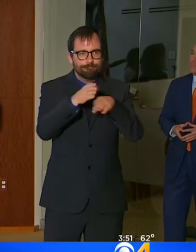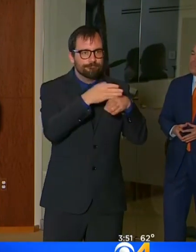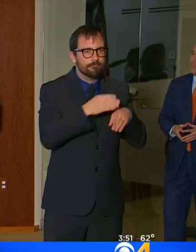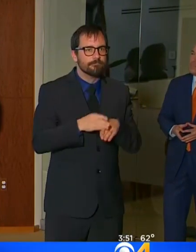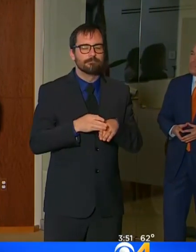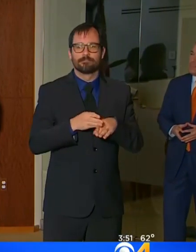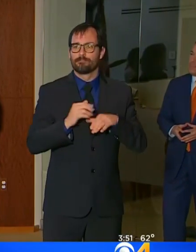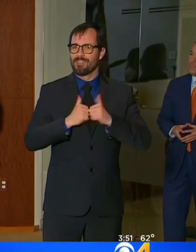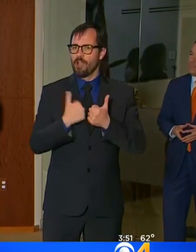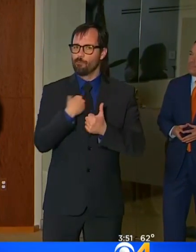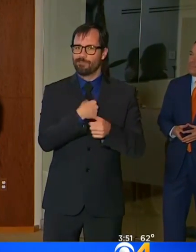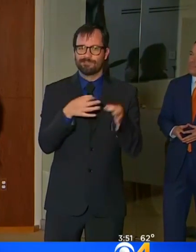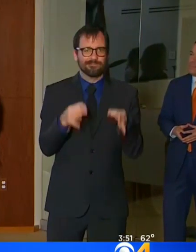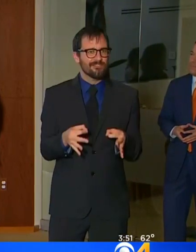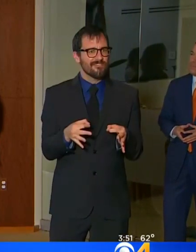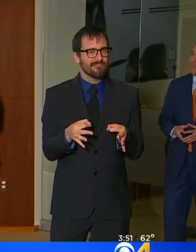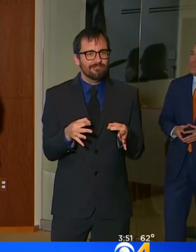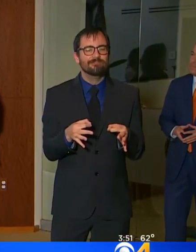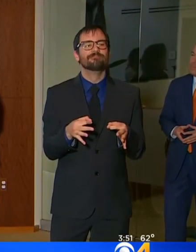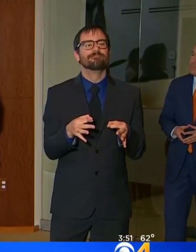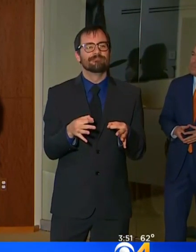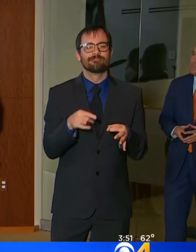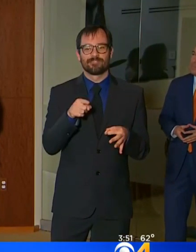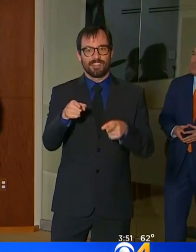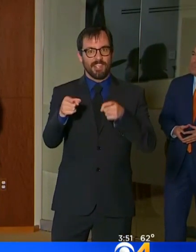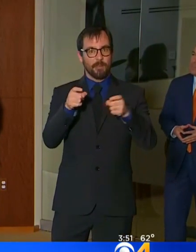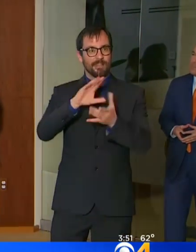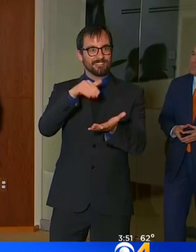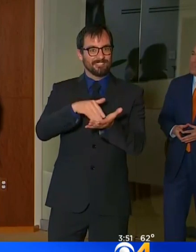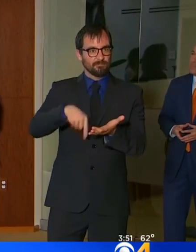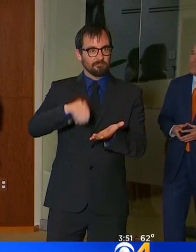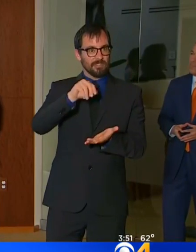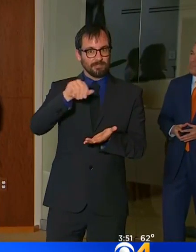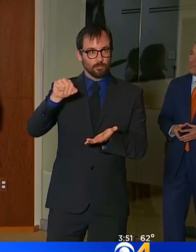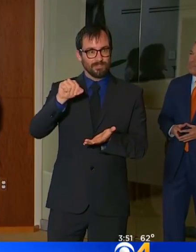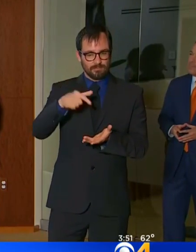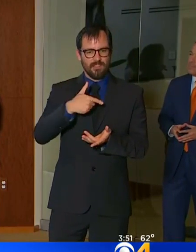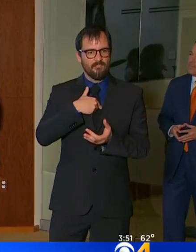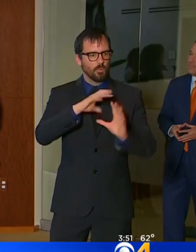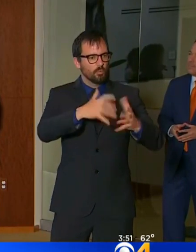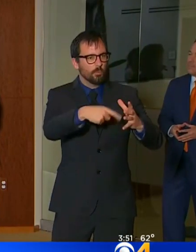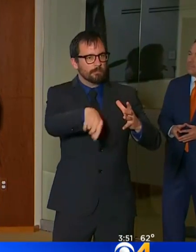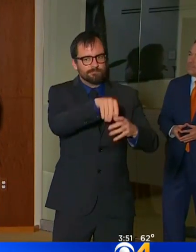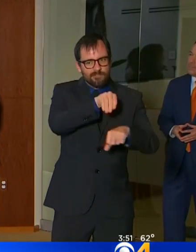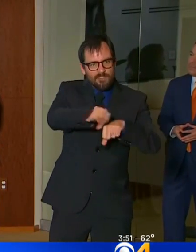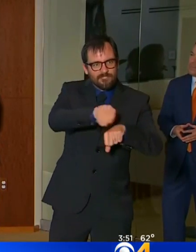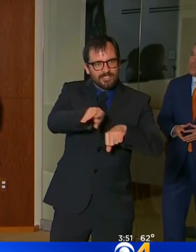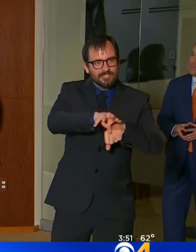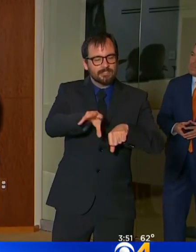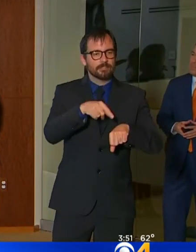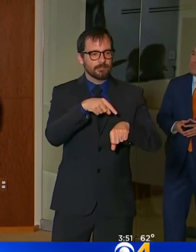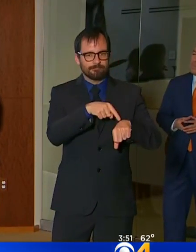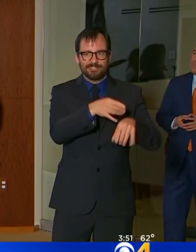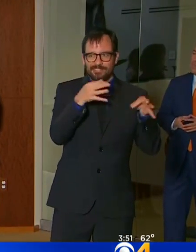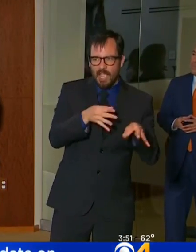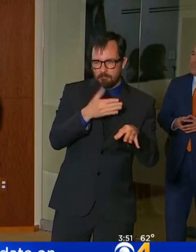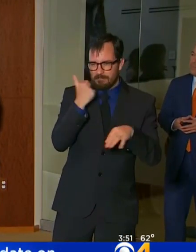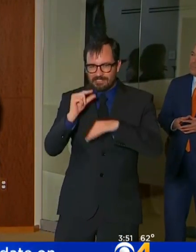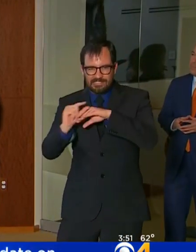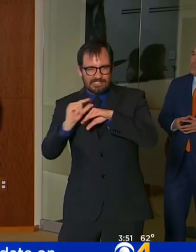FROM THE NATIONAL STOCK PILE BEING SENT OUT TO COMMUNITY HOSPITALS TODAY. THE DISTRIBUTION WILL BE BASED